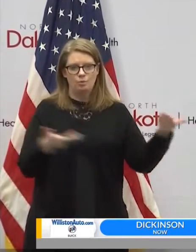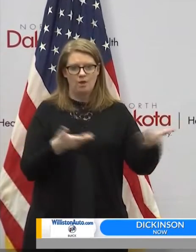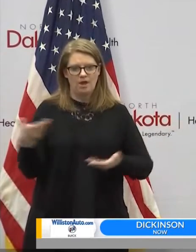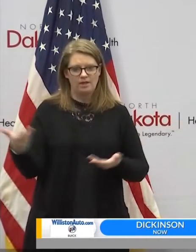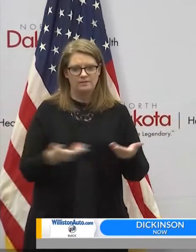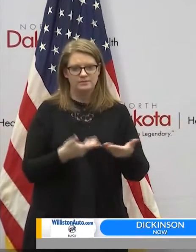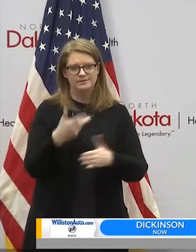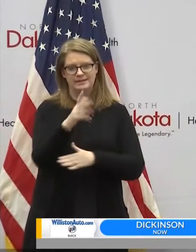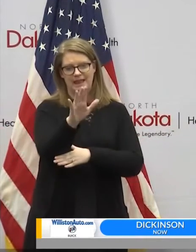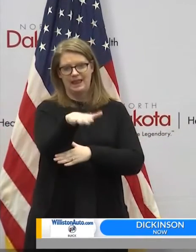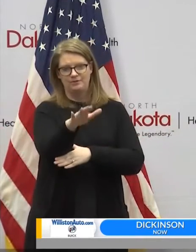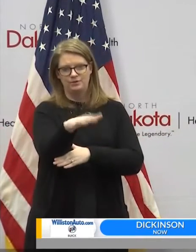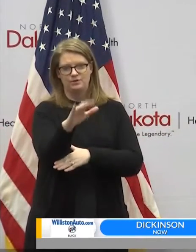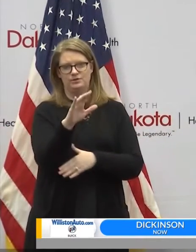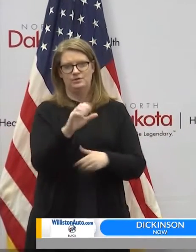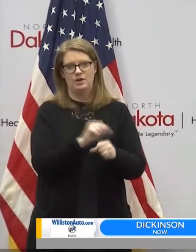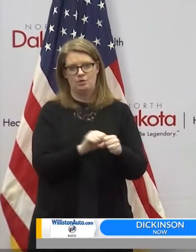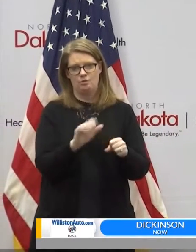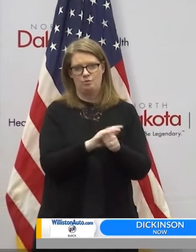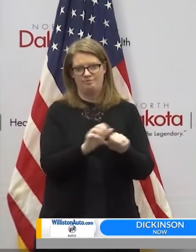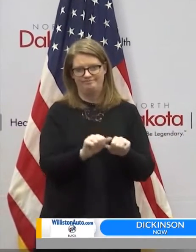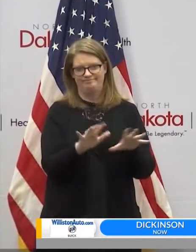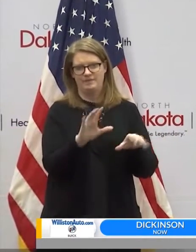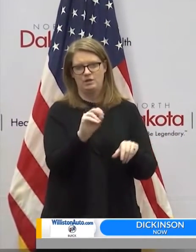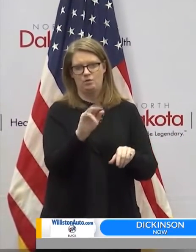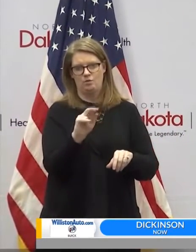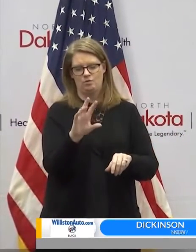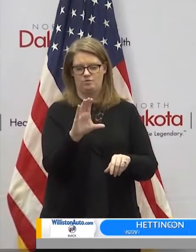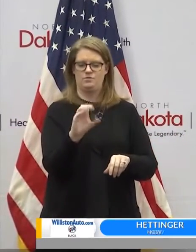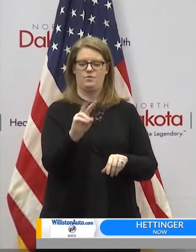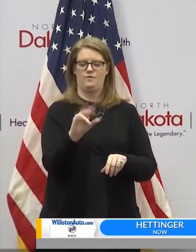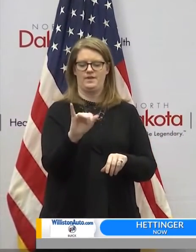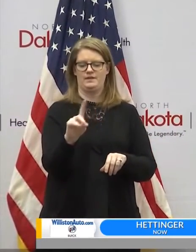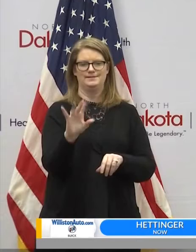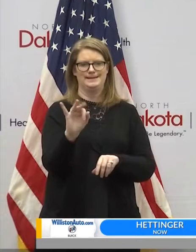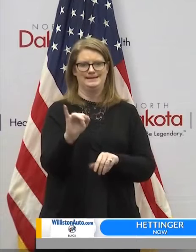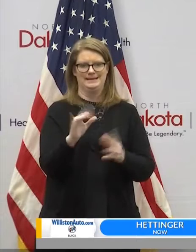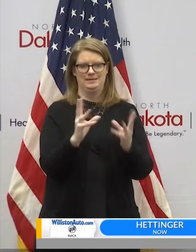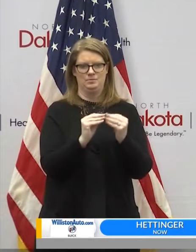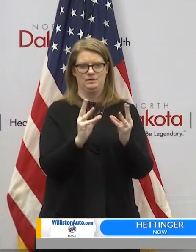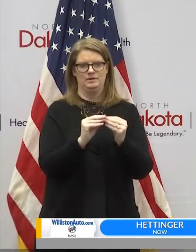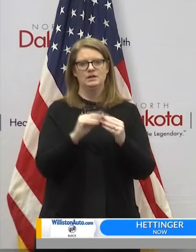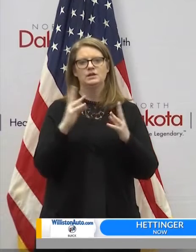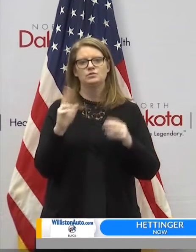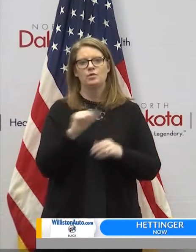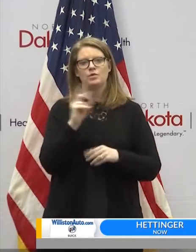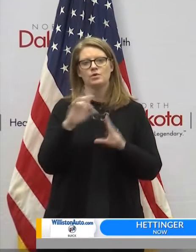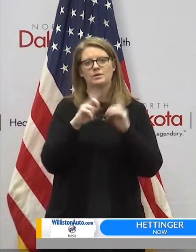HUMAN BEHAVIOR AFFECTS THE RATE OF SPREAD. BURGUM LAID OUT POSSIBILITIES AND MODELS OF THE RATE OF SPREAD IN THE STATE. THE